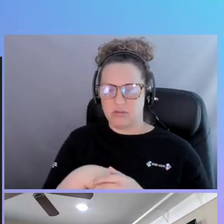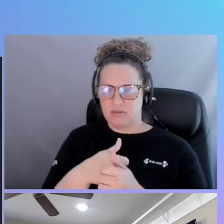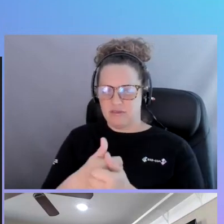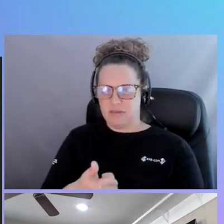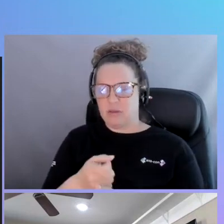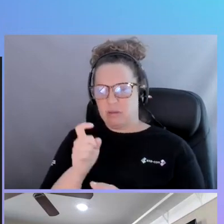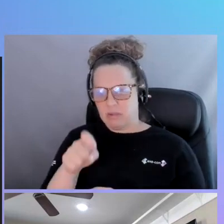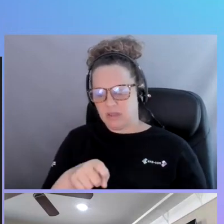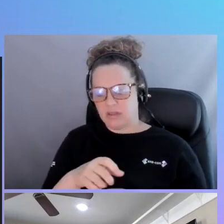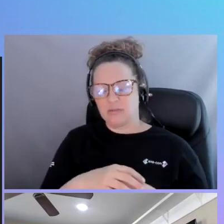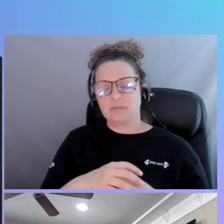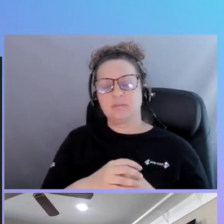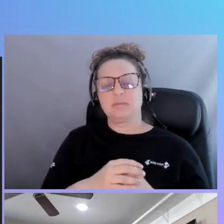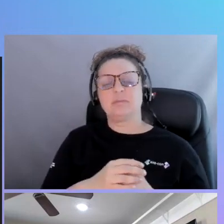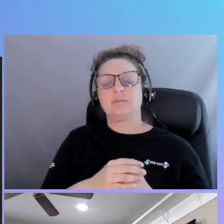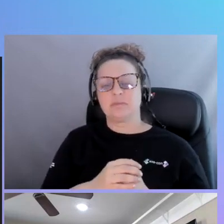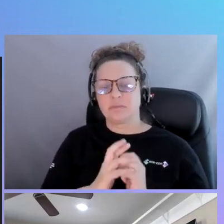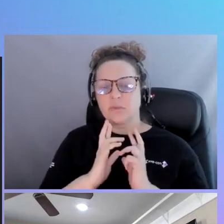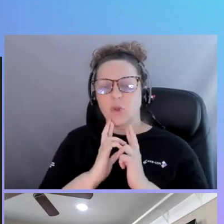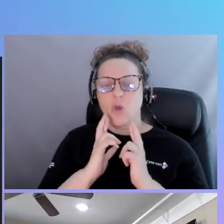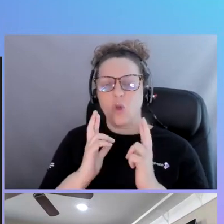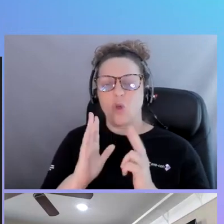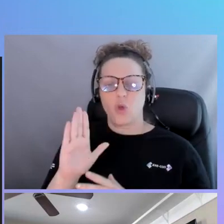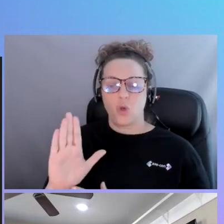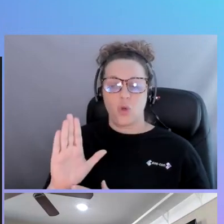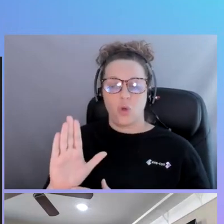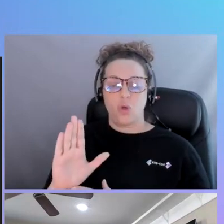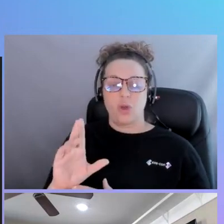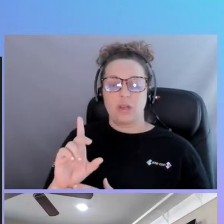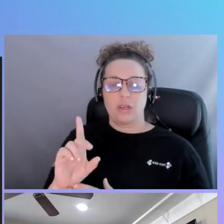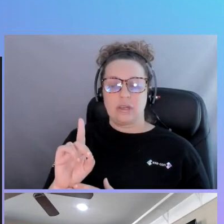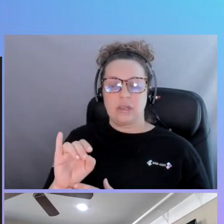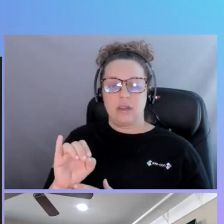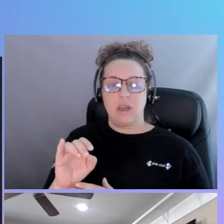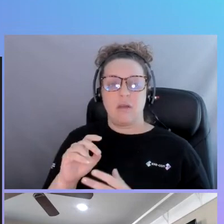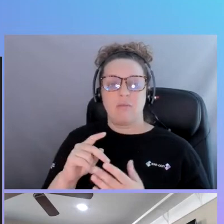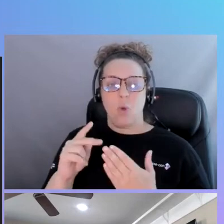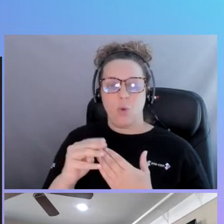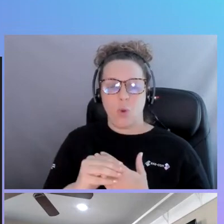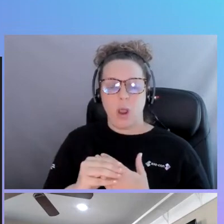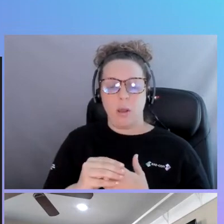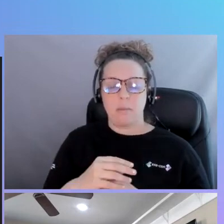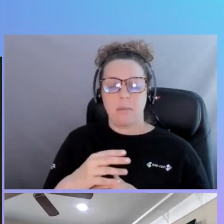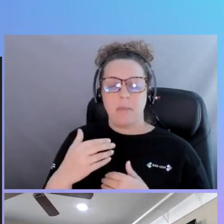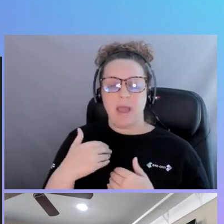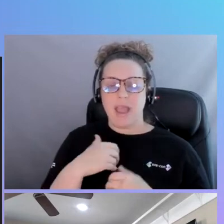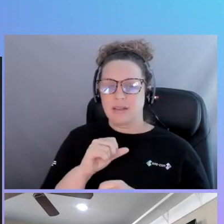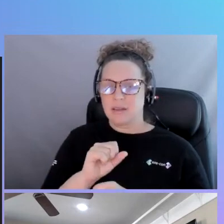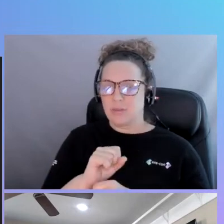Um hopefully your Dei program has an employee resource group,